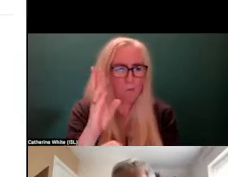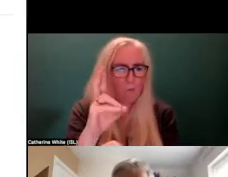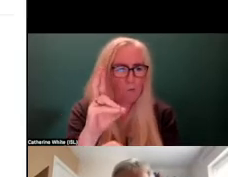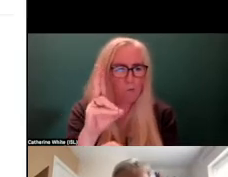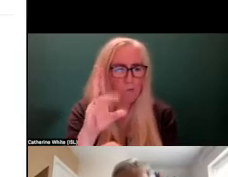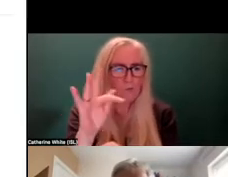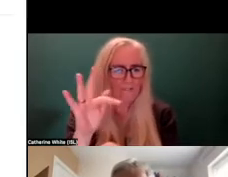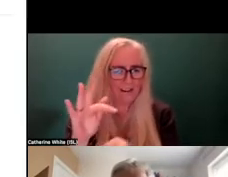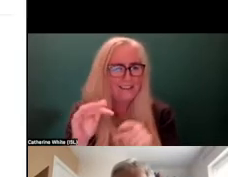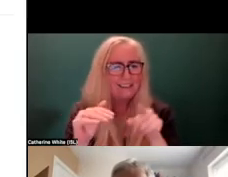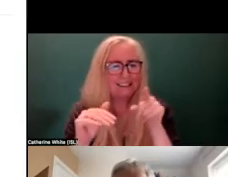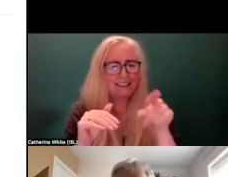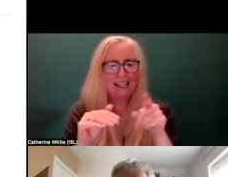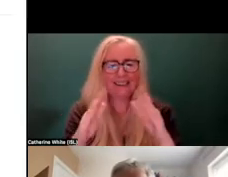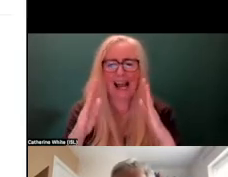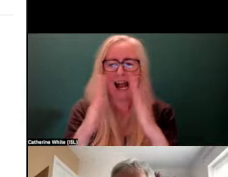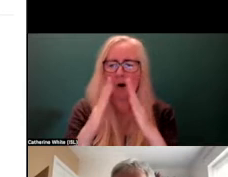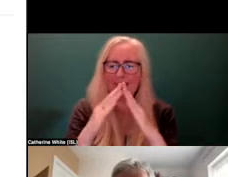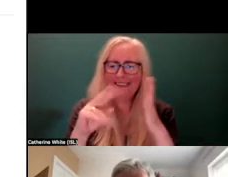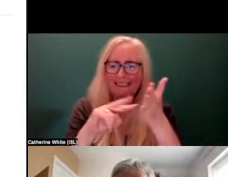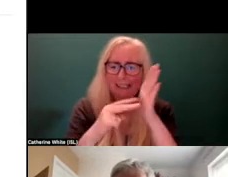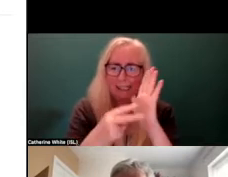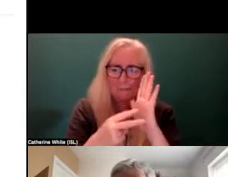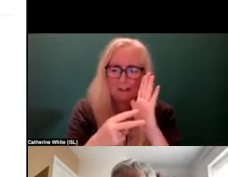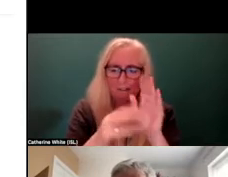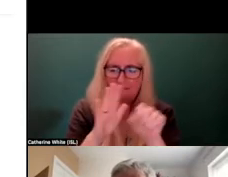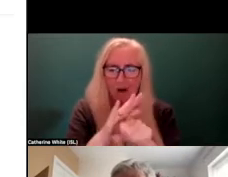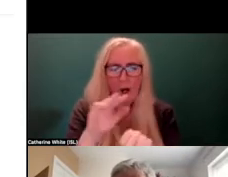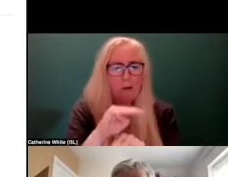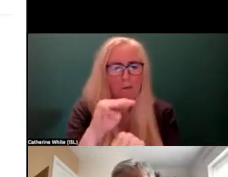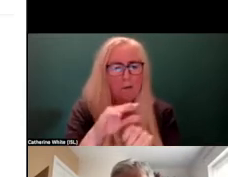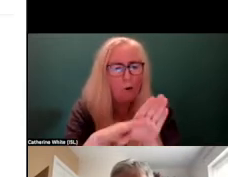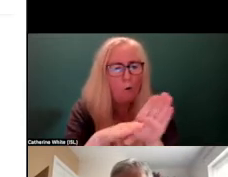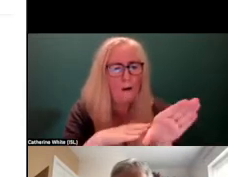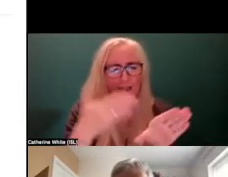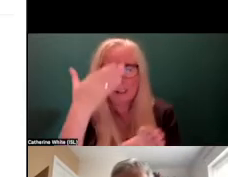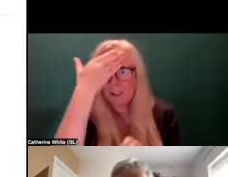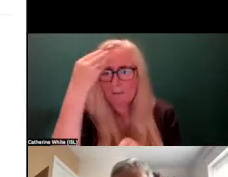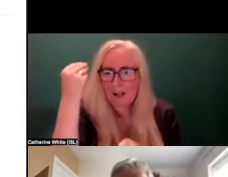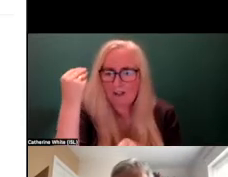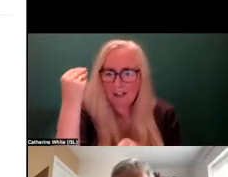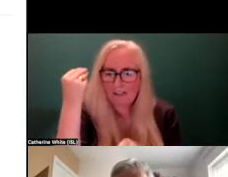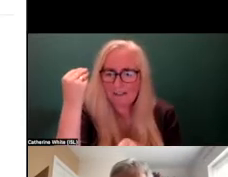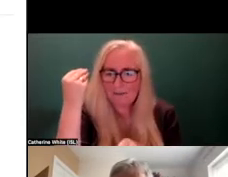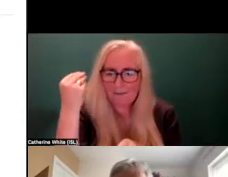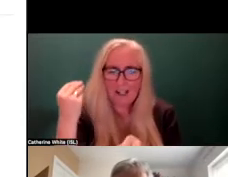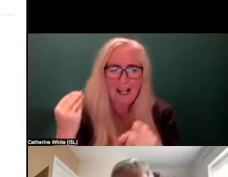which is in Bruff and this is a housing scheme for people with dementia.